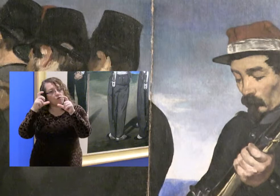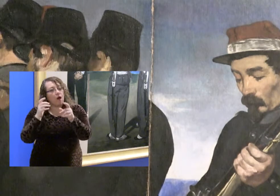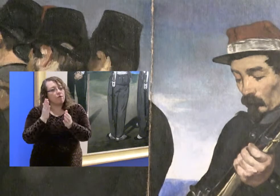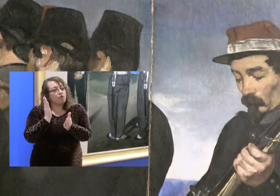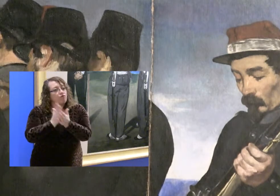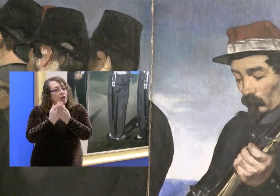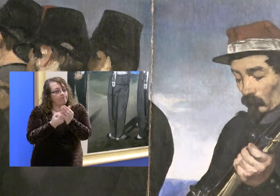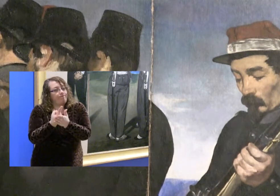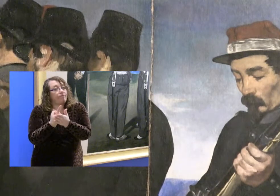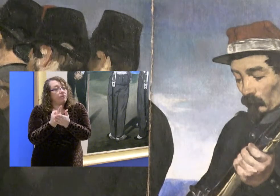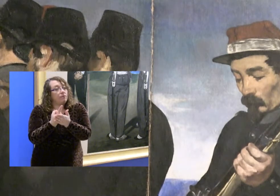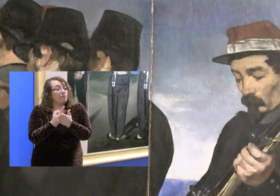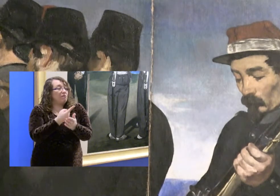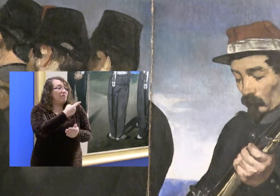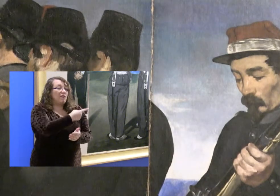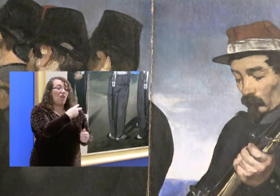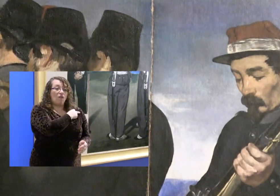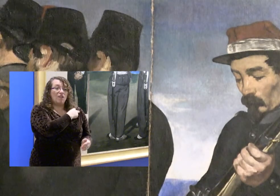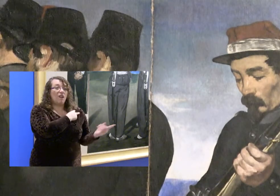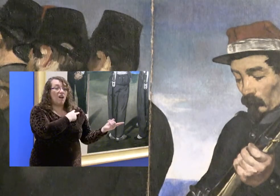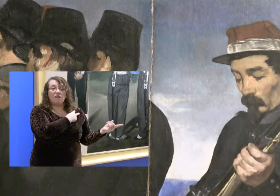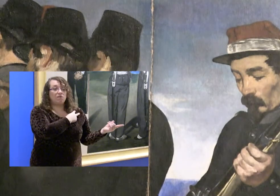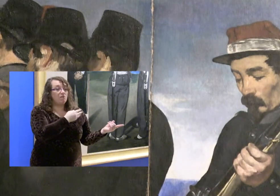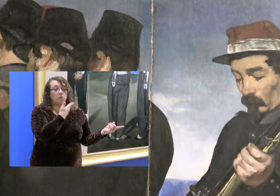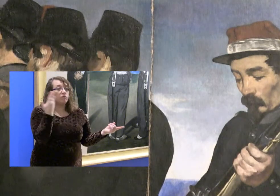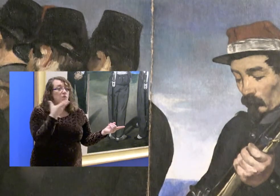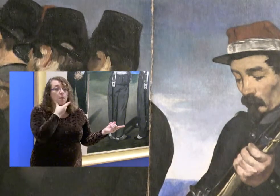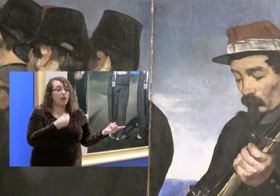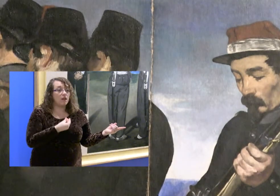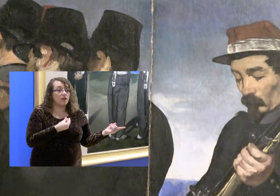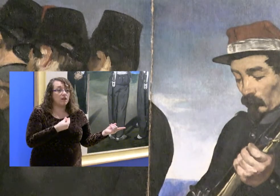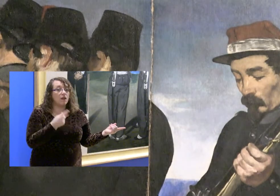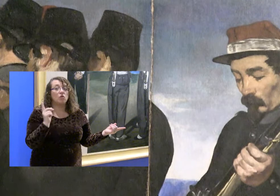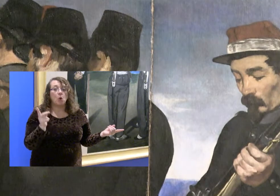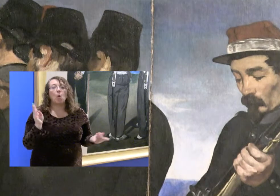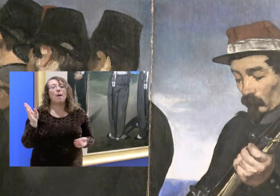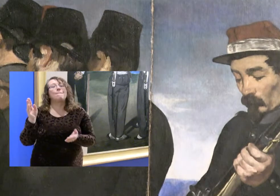the NCO is clean shaven. So Manet is making a specific point